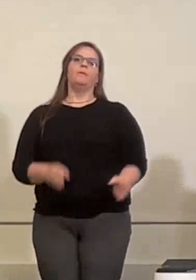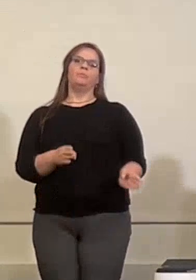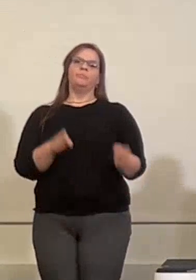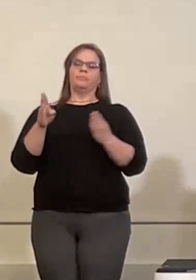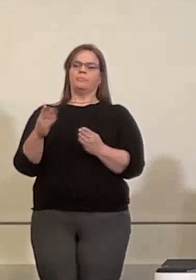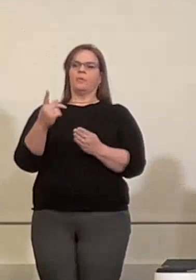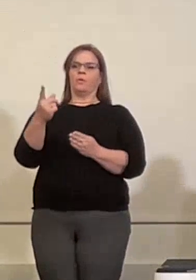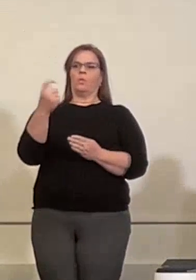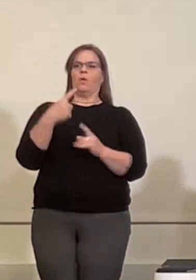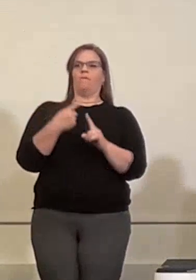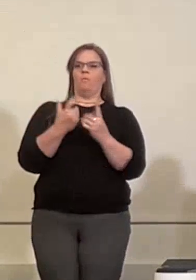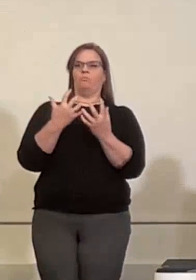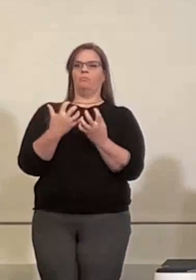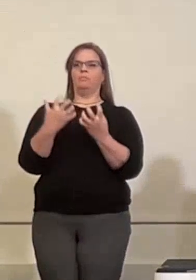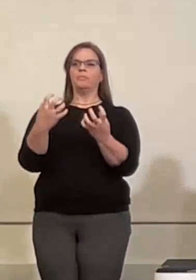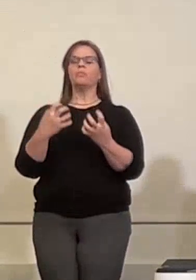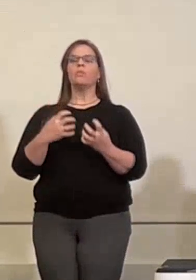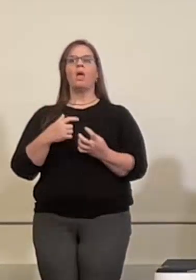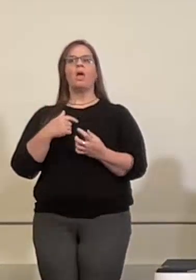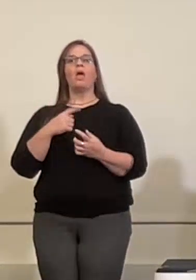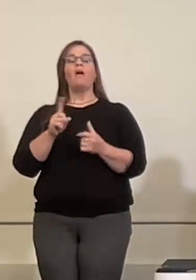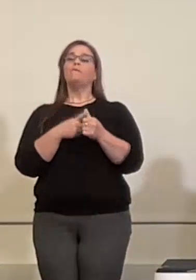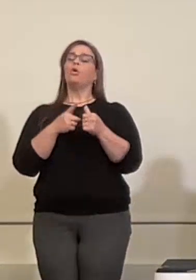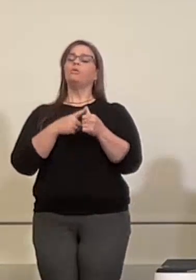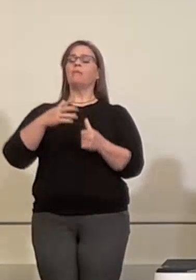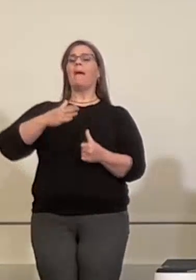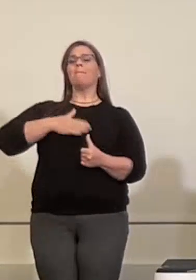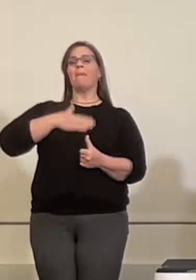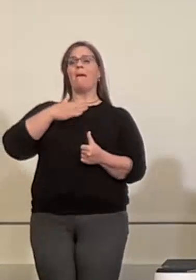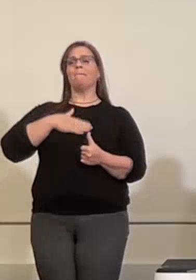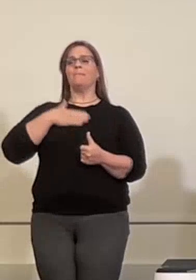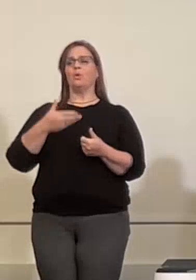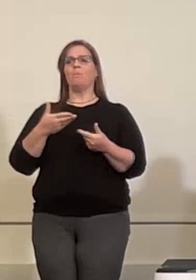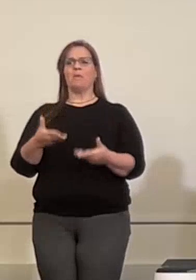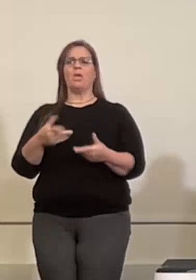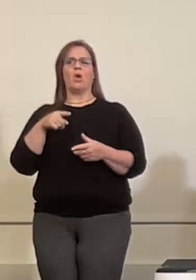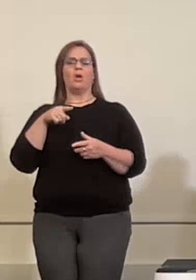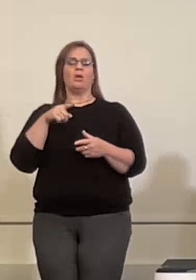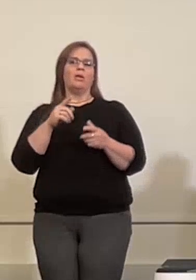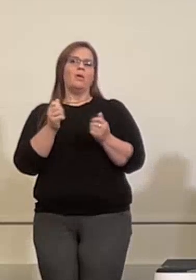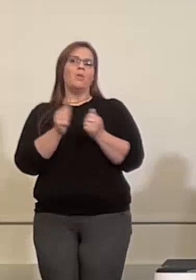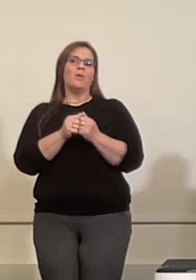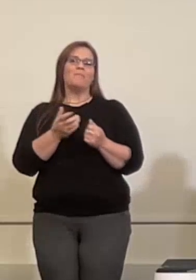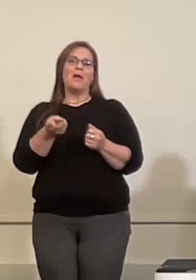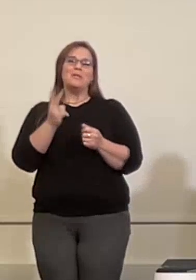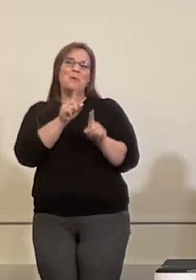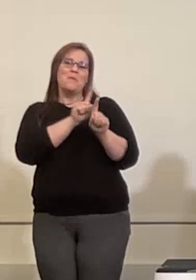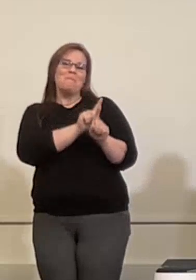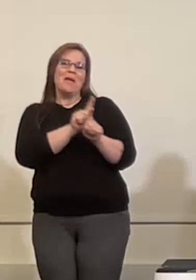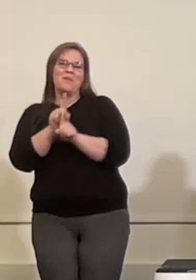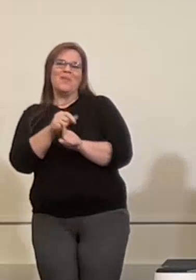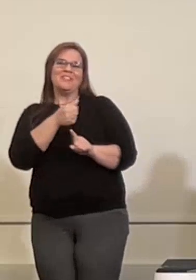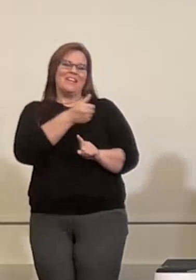First of all I'm I'm very happy to attend this event when my 2 mentors, my gurus are there in front of me, Clint and Manish.